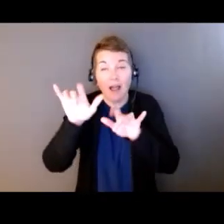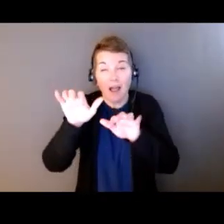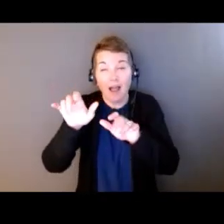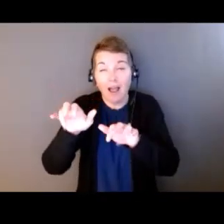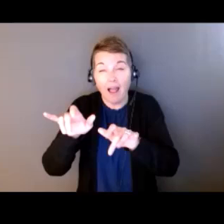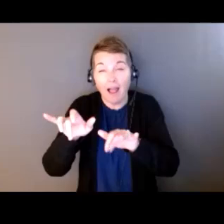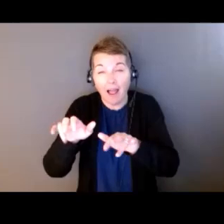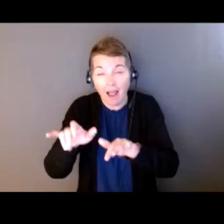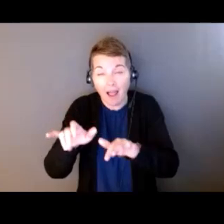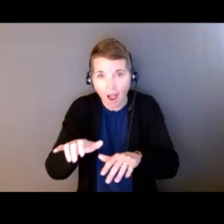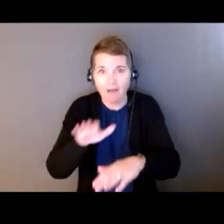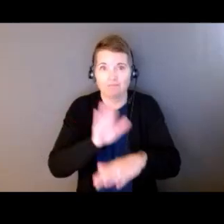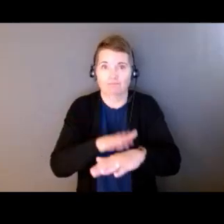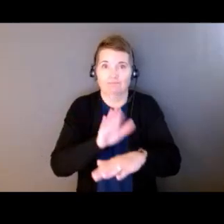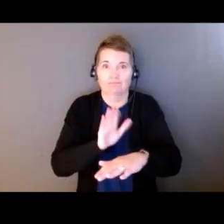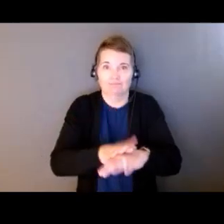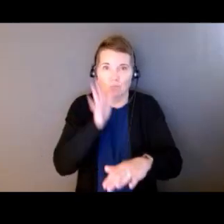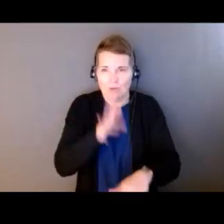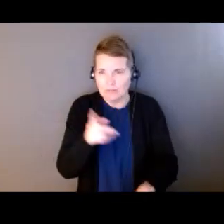they can tailor their responses accordingly.